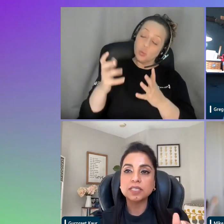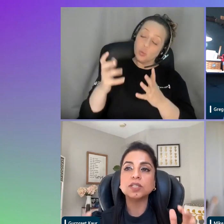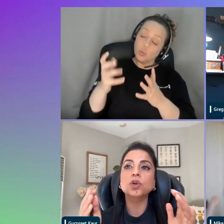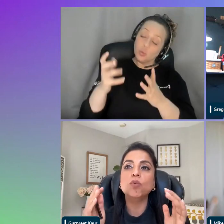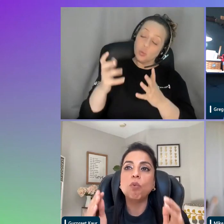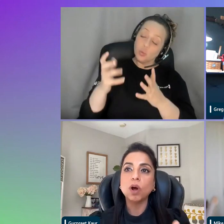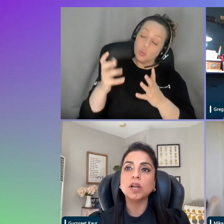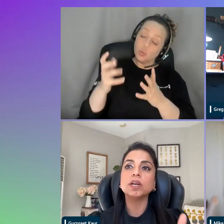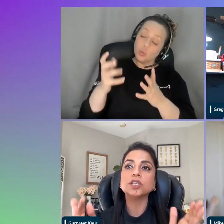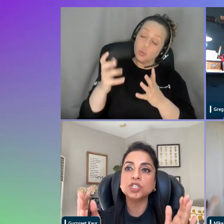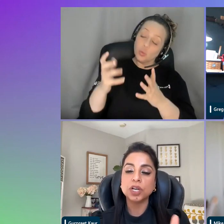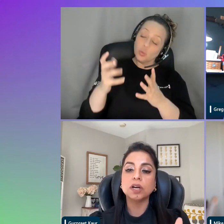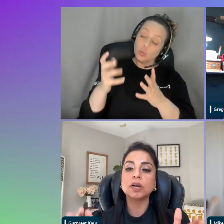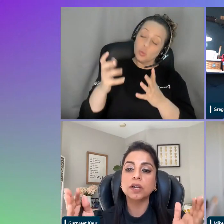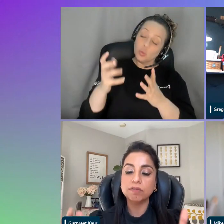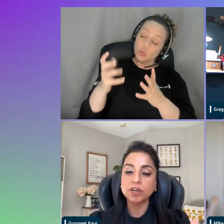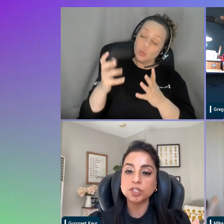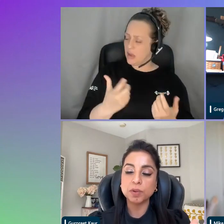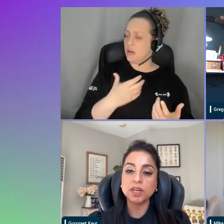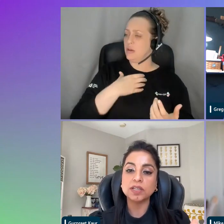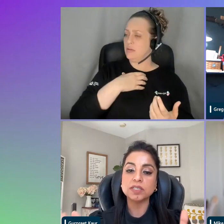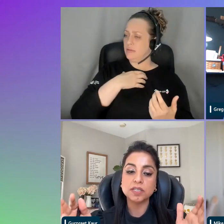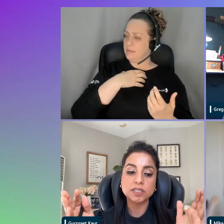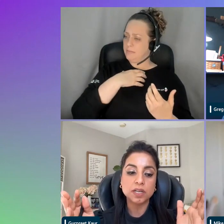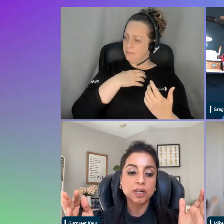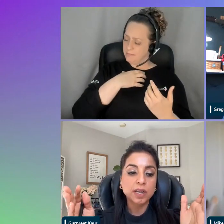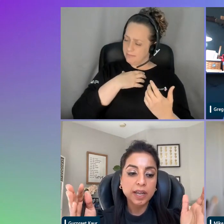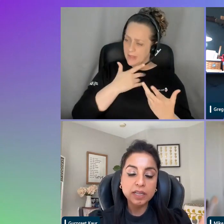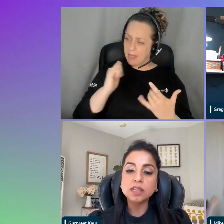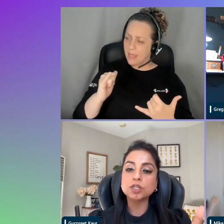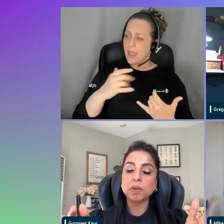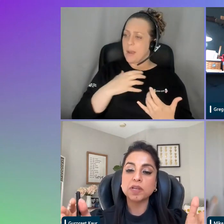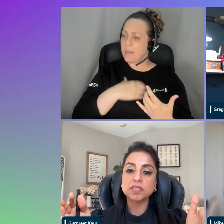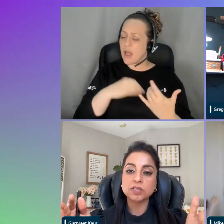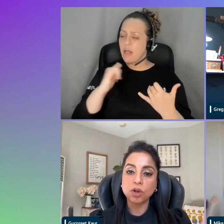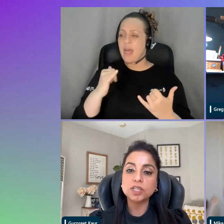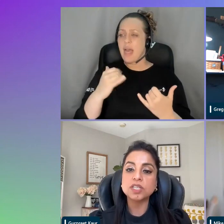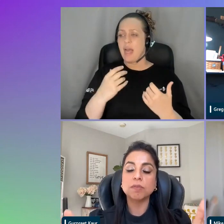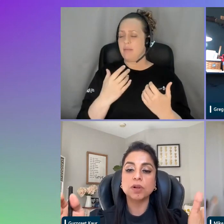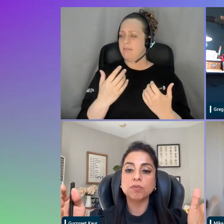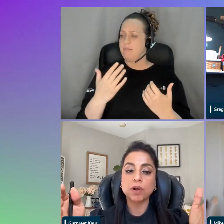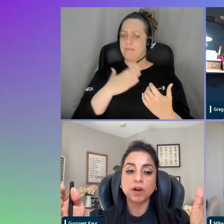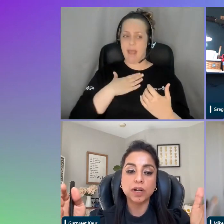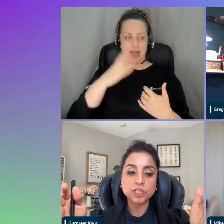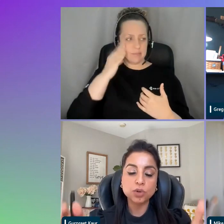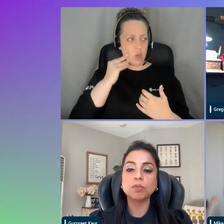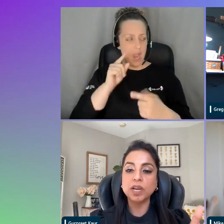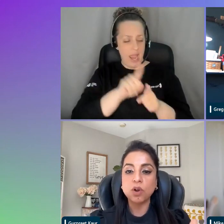start with empathy. Yes. You want to share lived experiences in. The spaces on the table where it's normally not talked